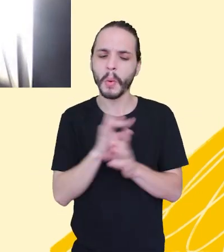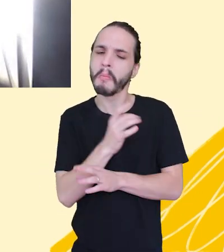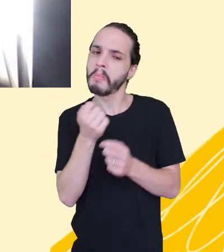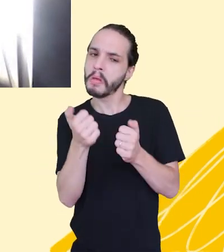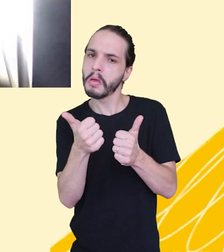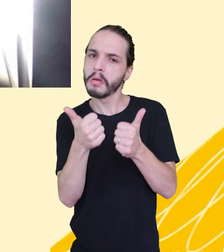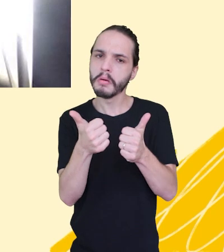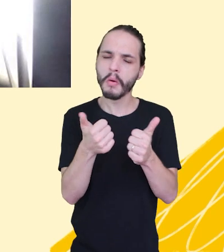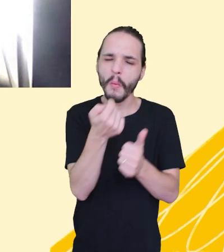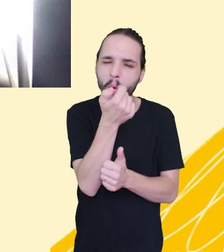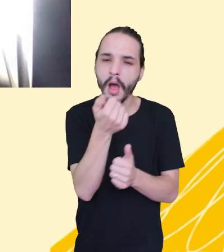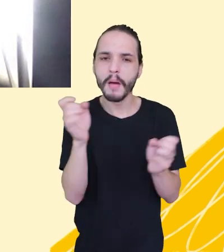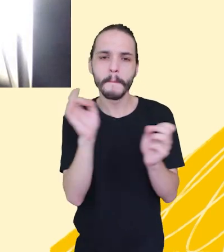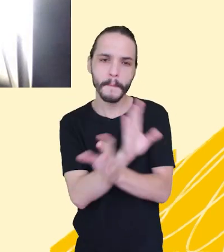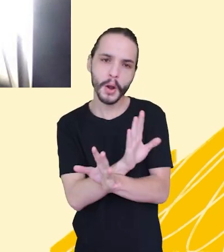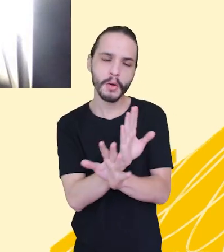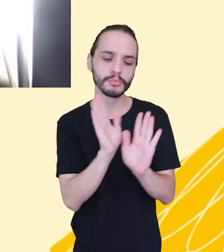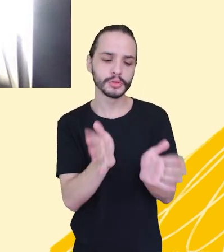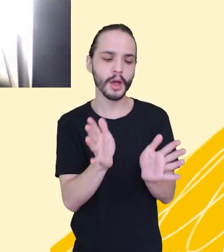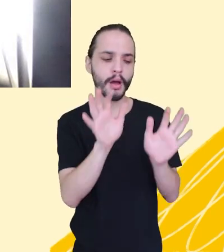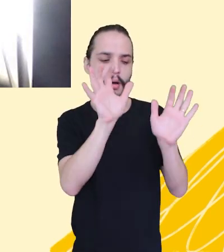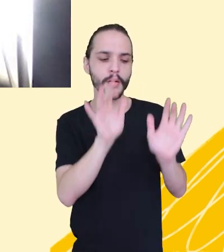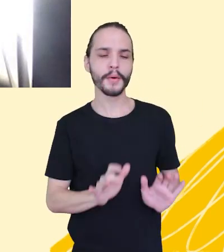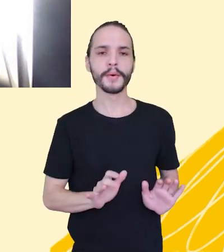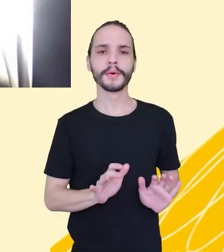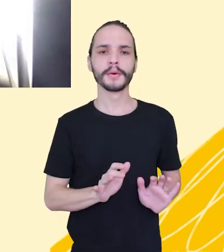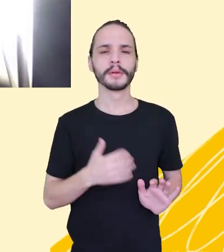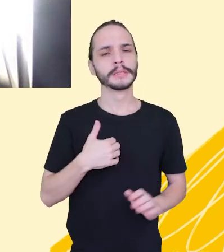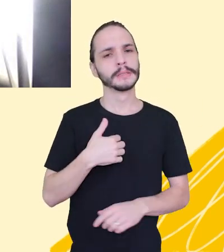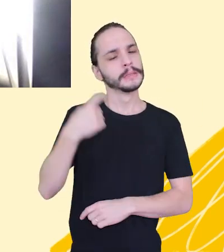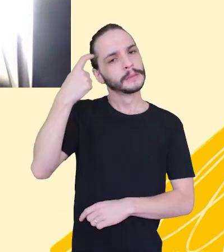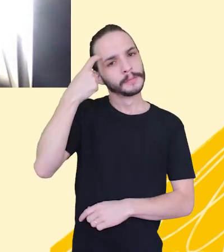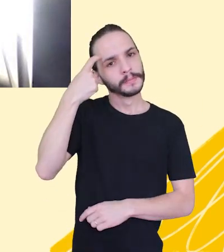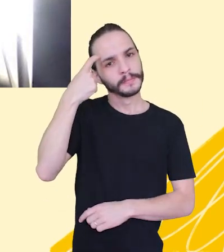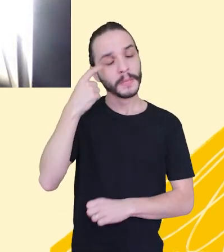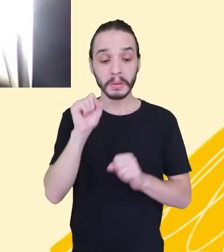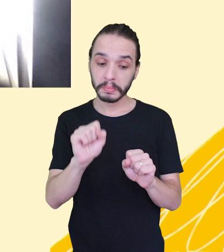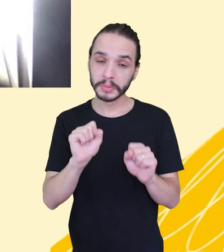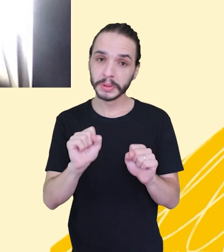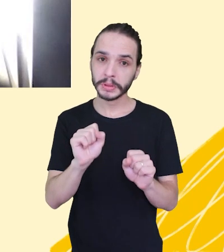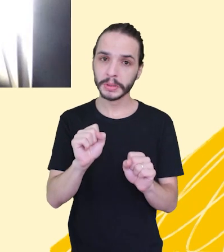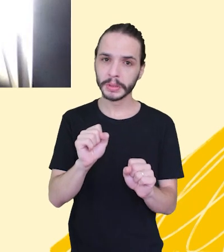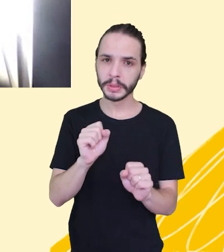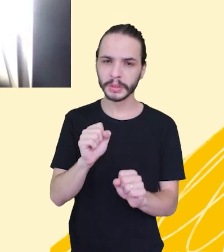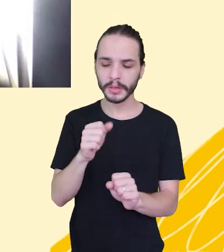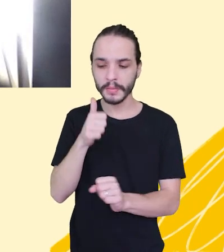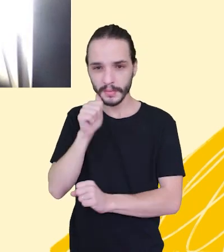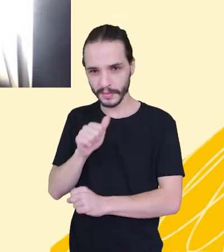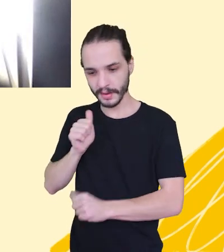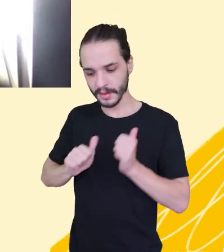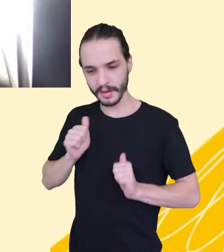And I thought she could meet that person again. And I started to write.